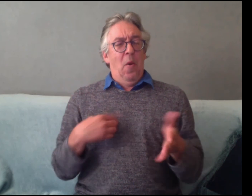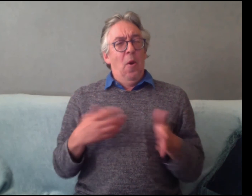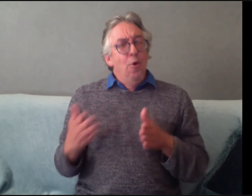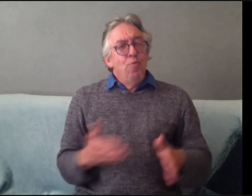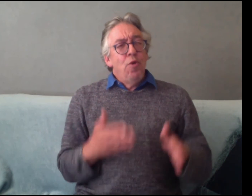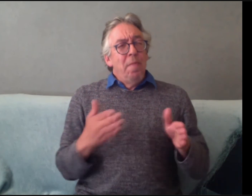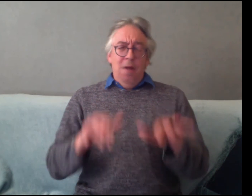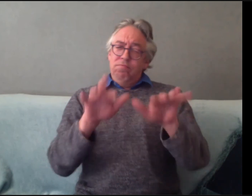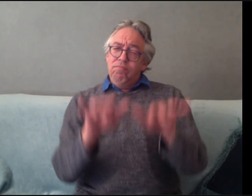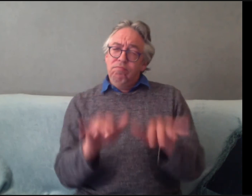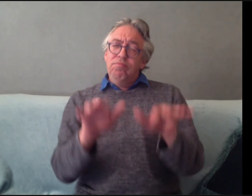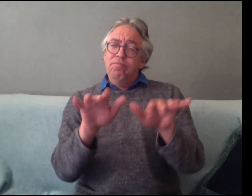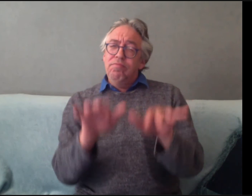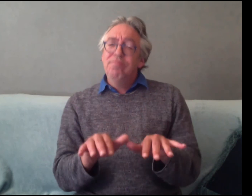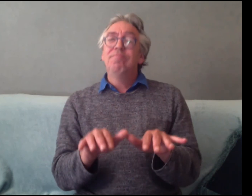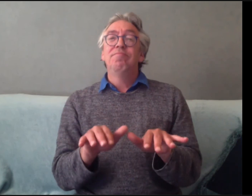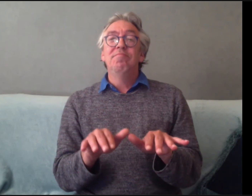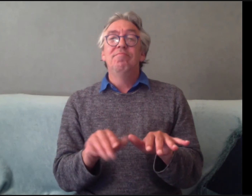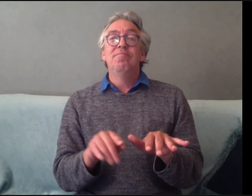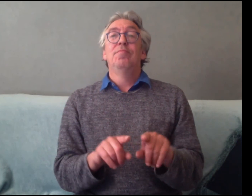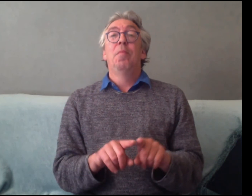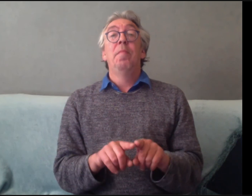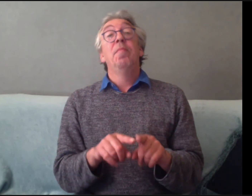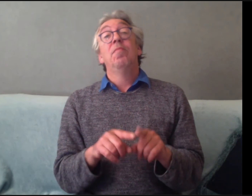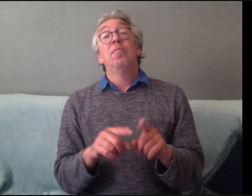You may know that last month we had a stakeholders meeting